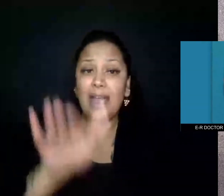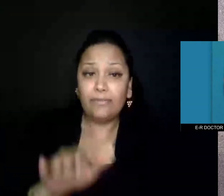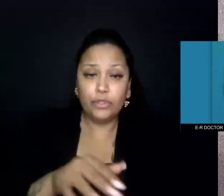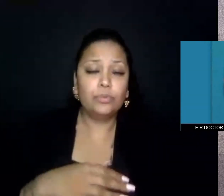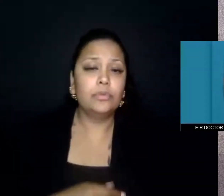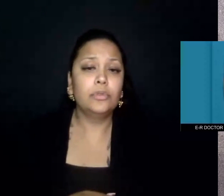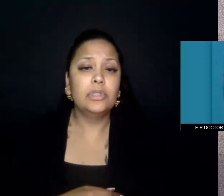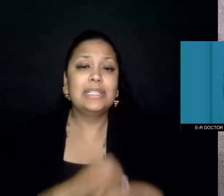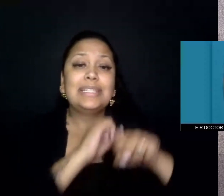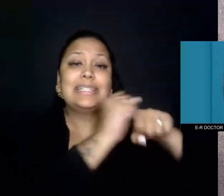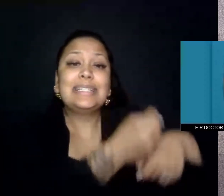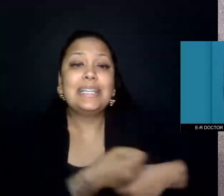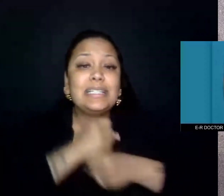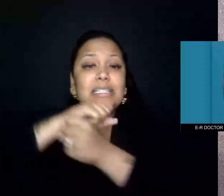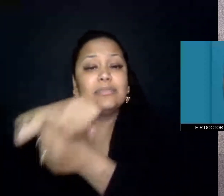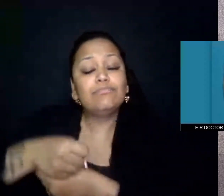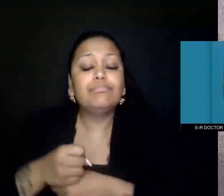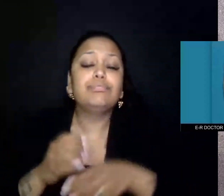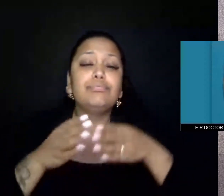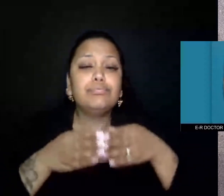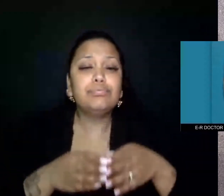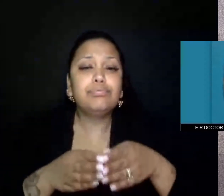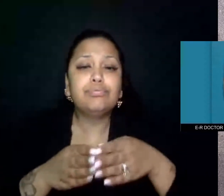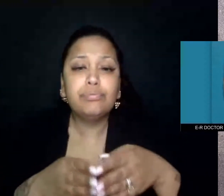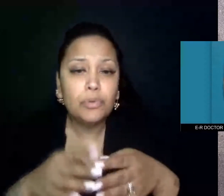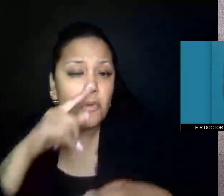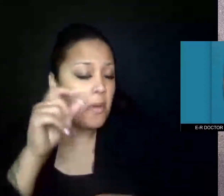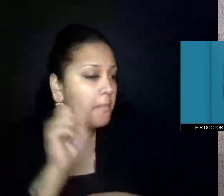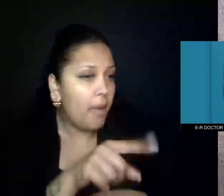on Tuesday afternoon, a kayaker found for Seth's body in a lake.